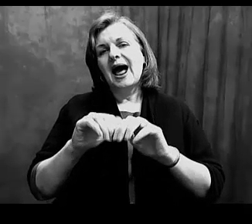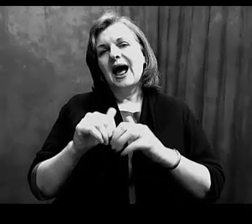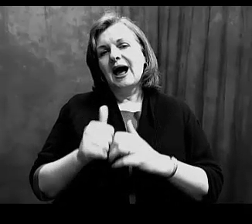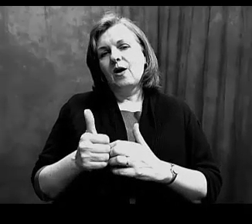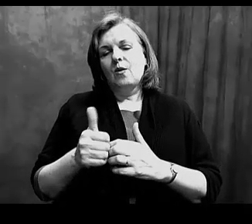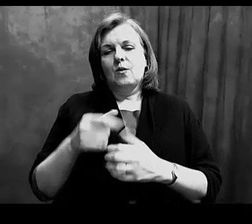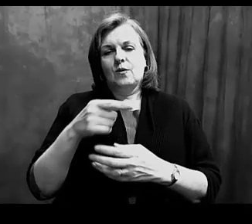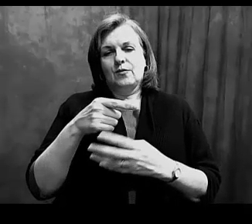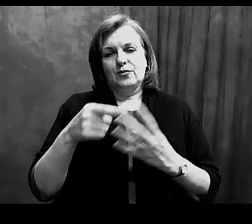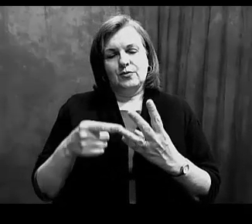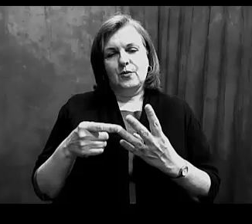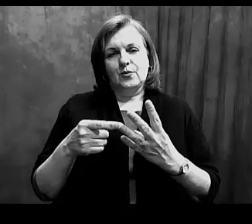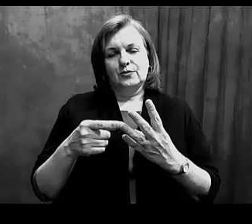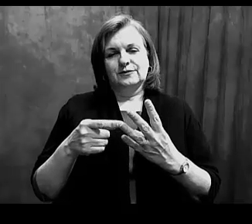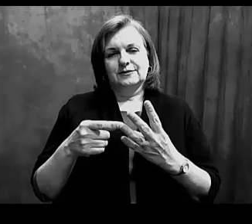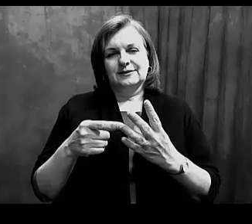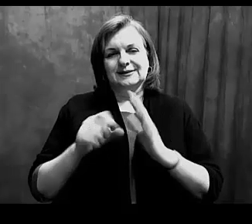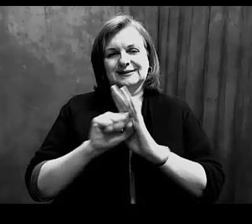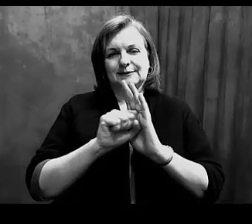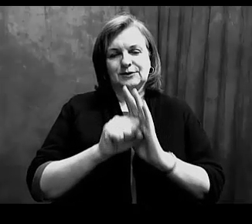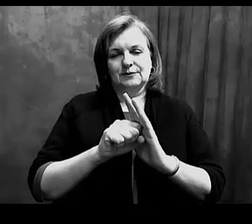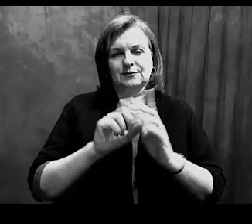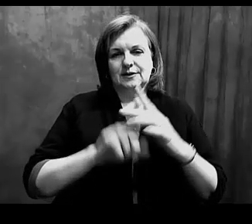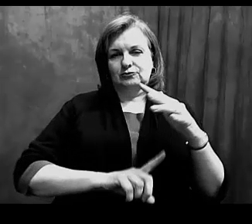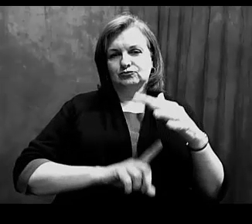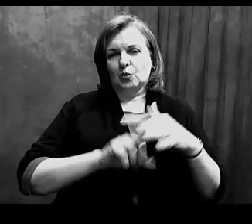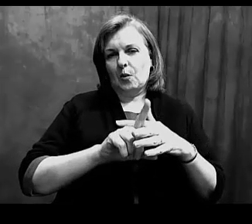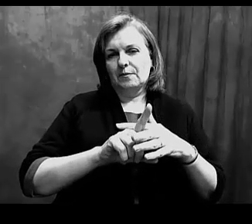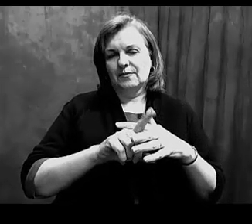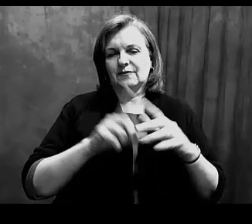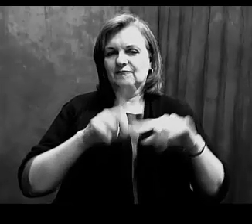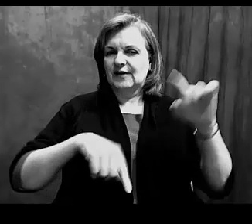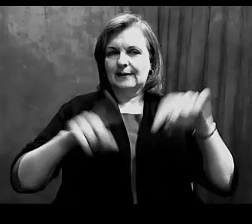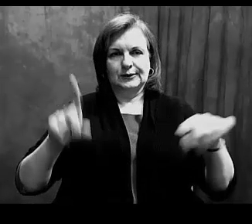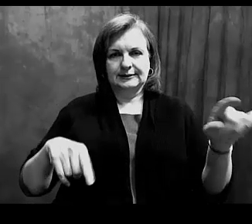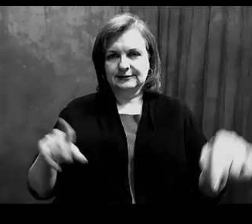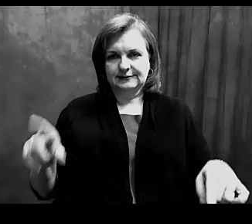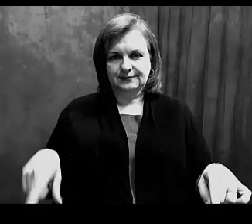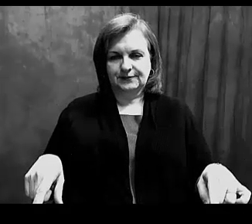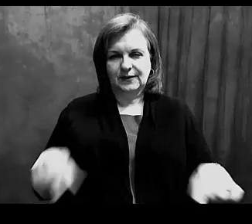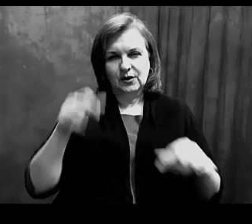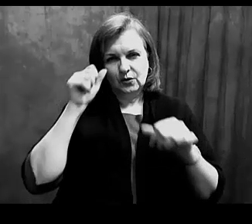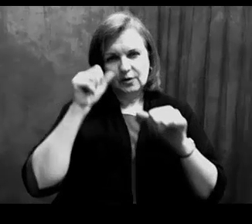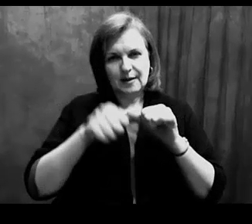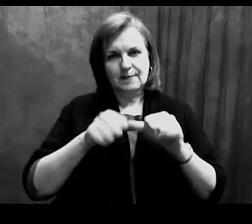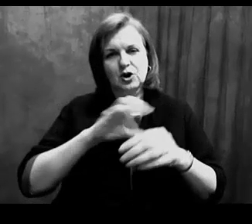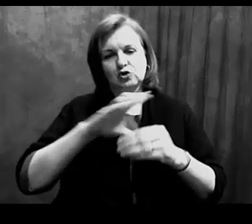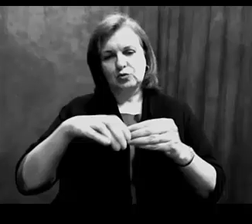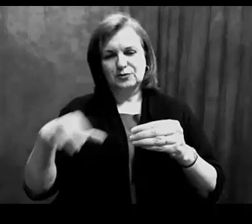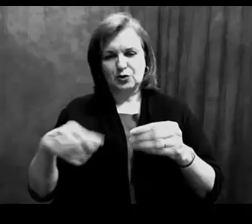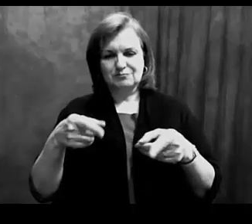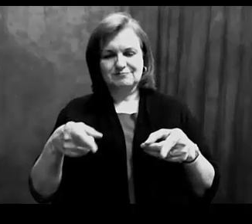expression of those symptoms is very very different because remember chromosomes